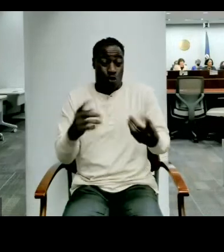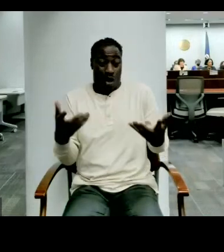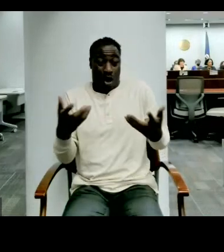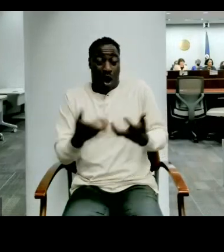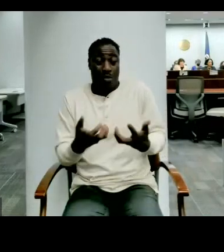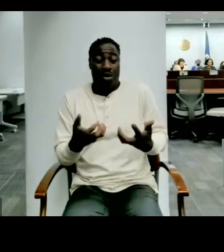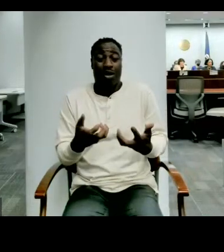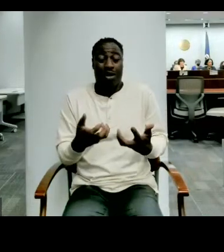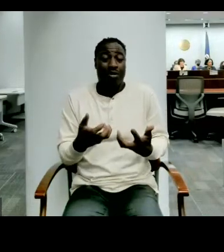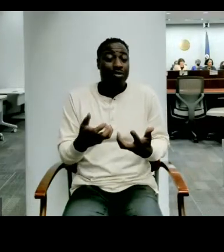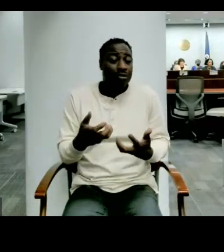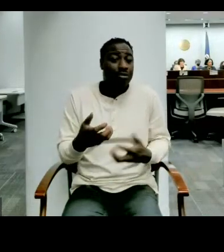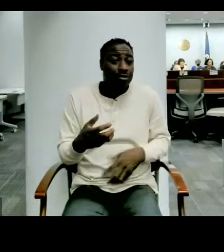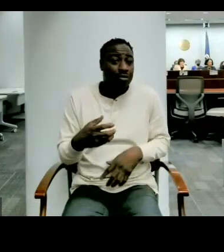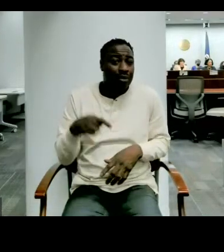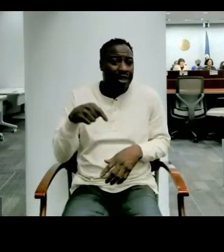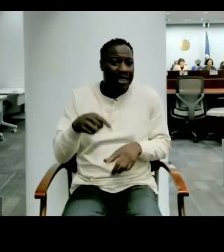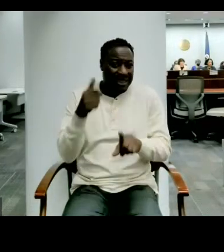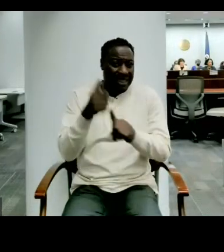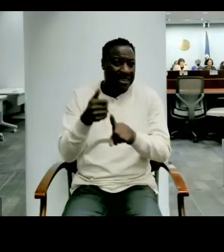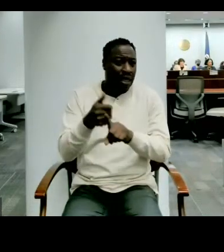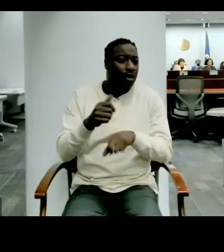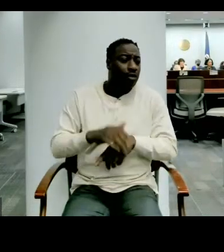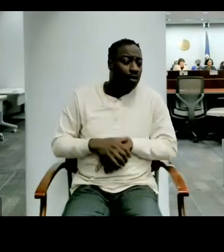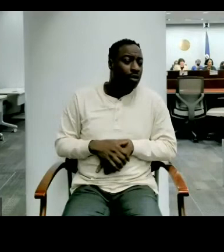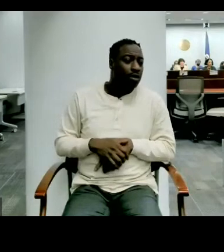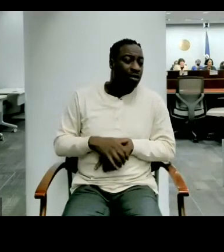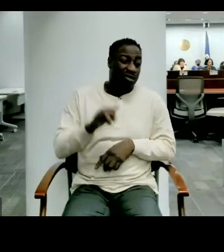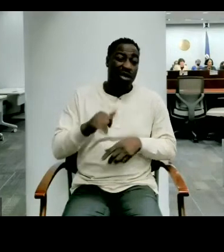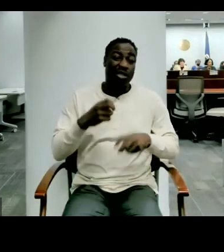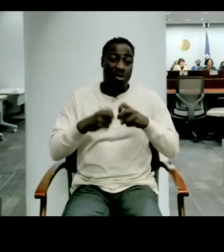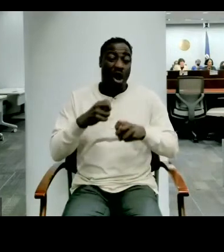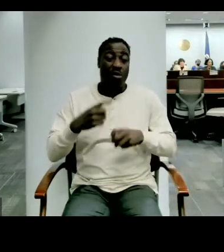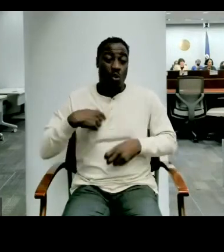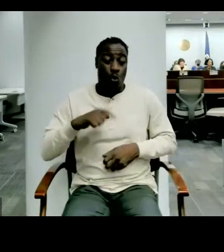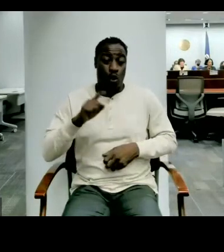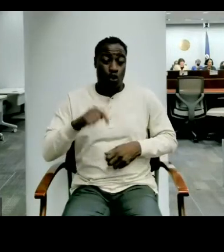itself um a problem that, that should be resolved and that can be resolved.